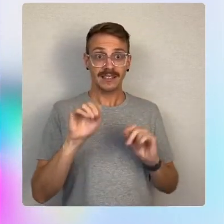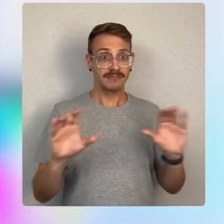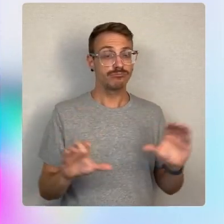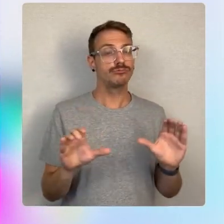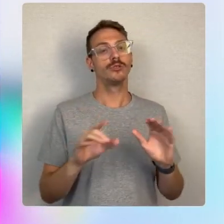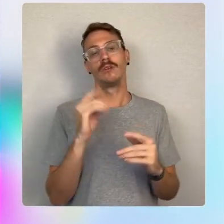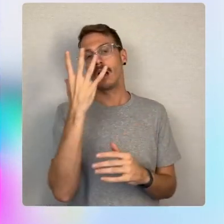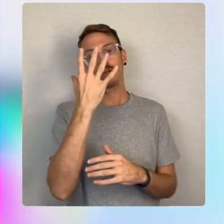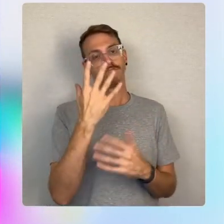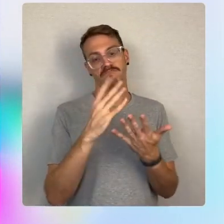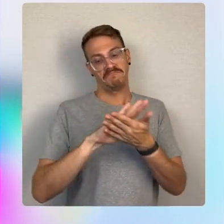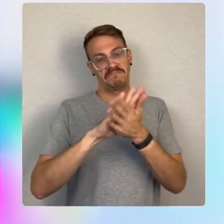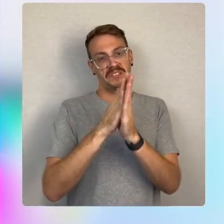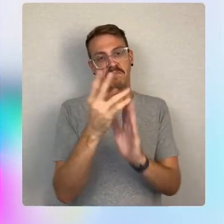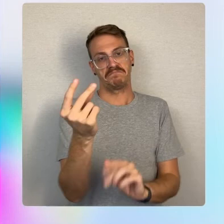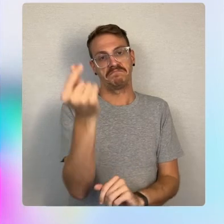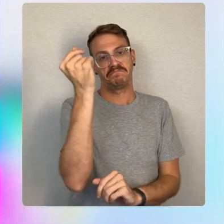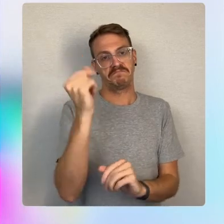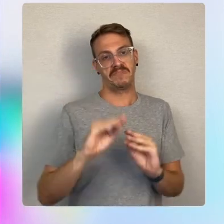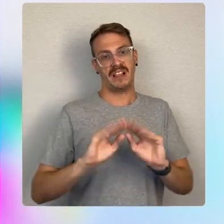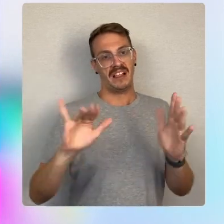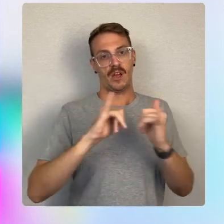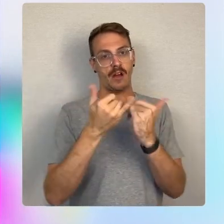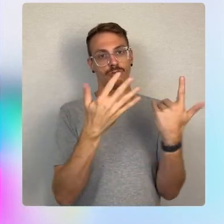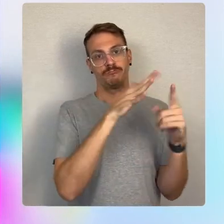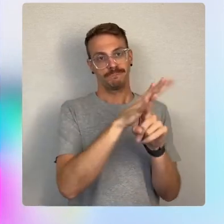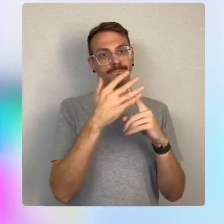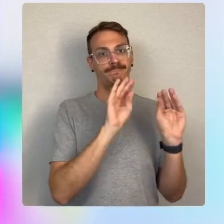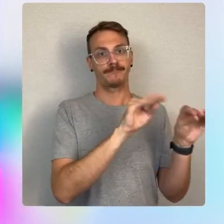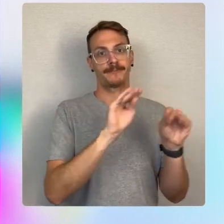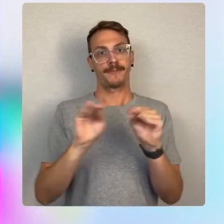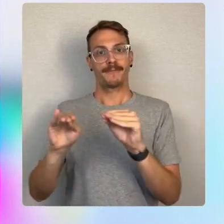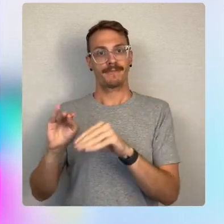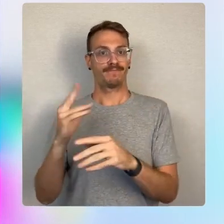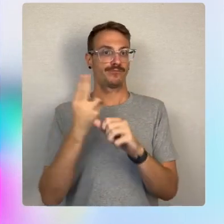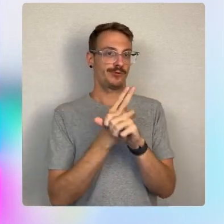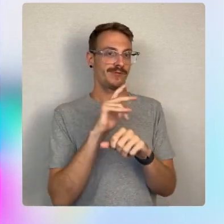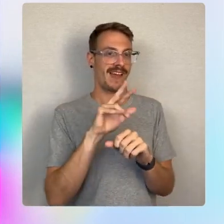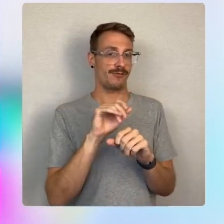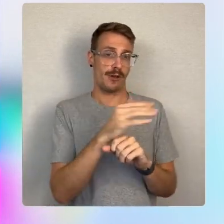it becomes quite clear how to integrate the avatars in the best way possible to your project.